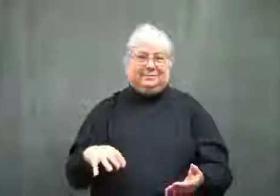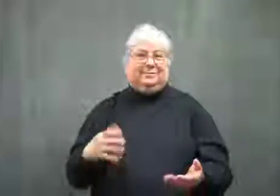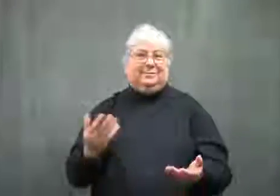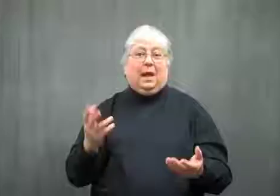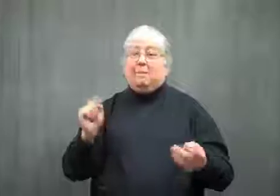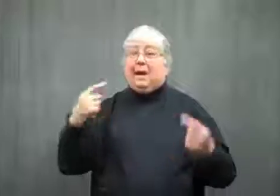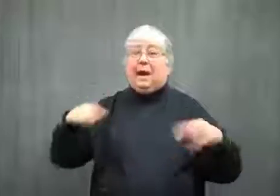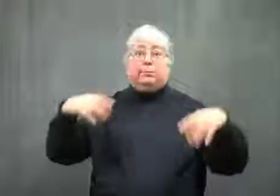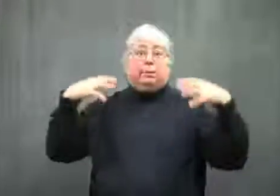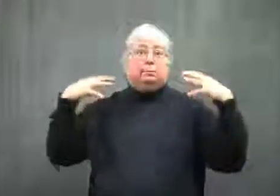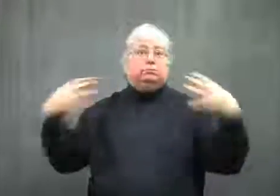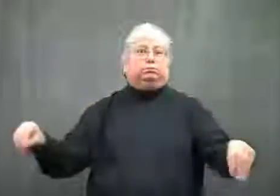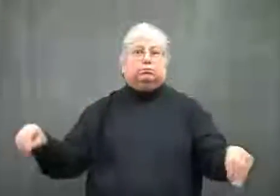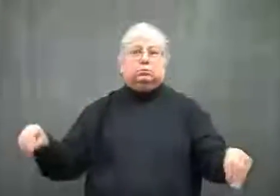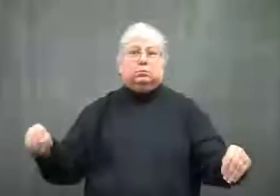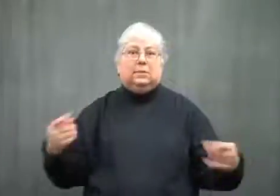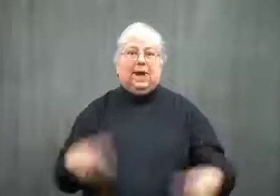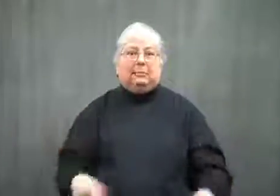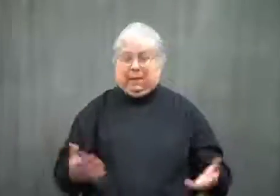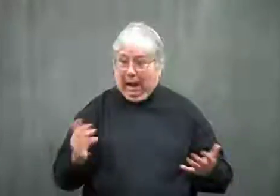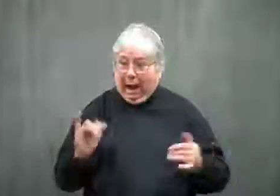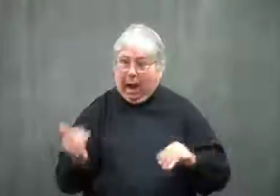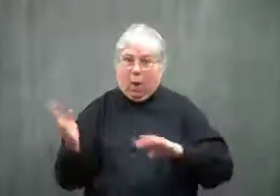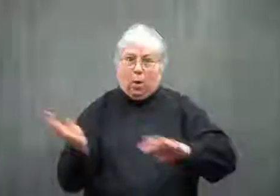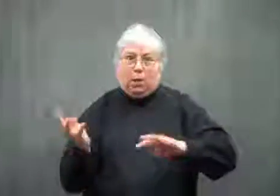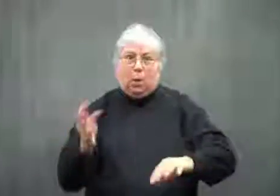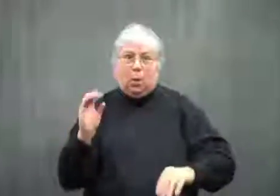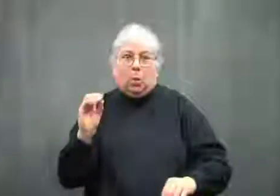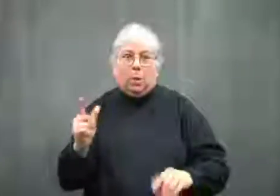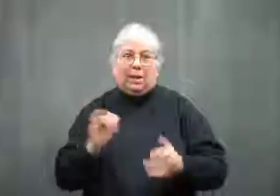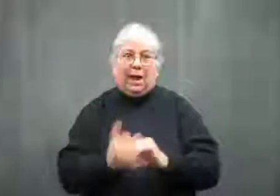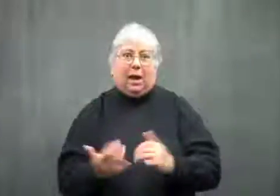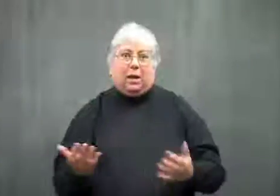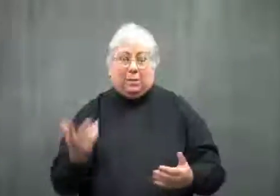But there was a power outage, so the pumps couldn't keep the coolant going.